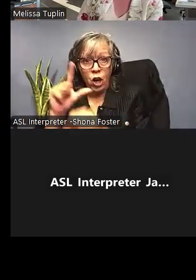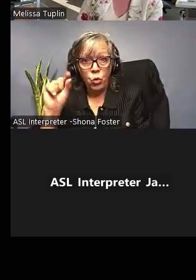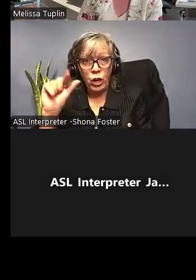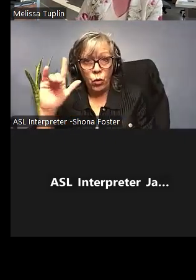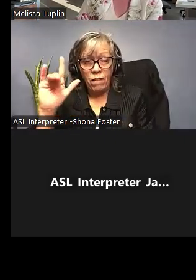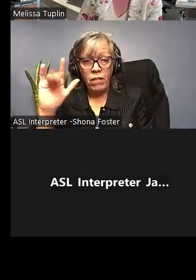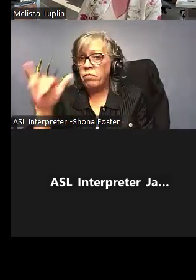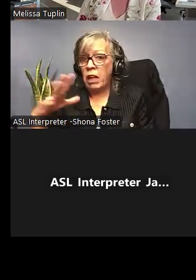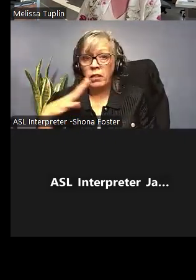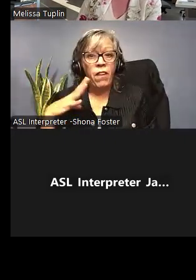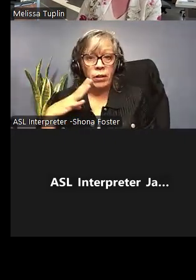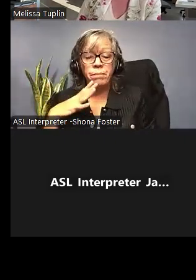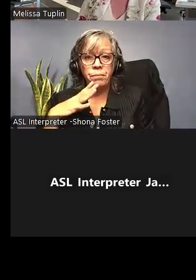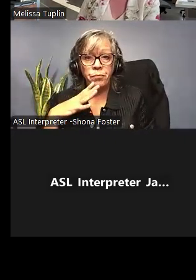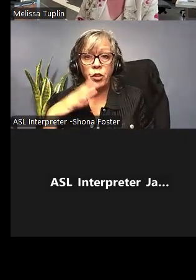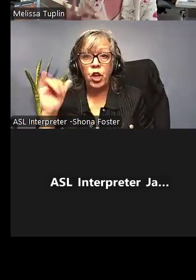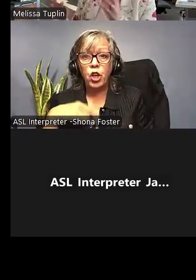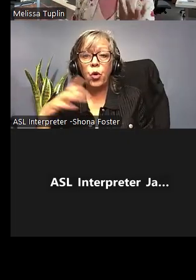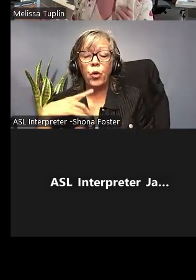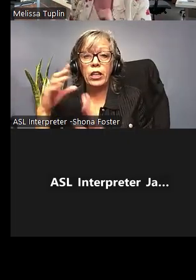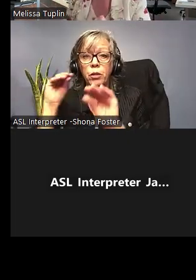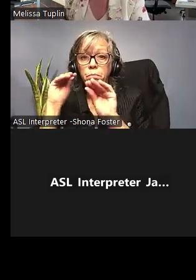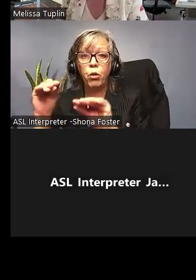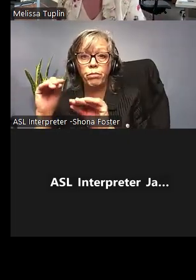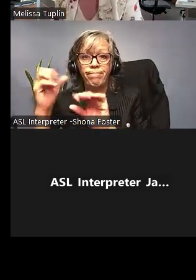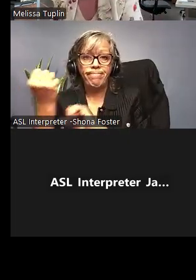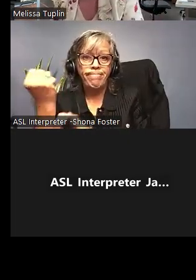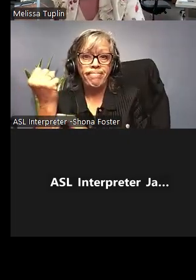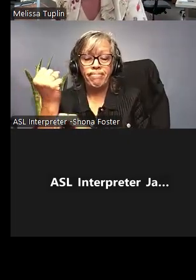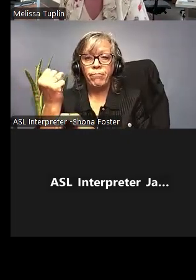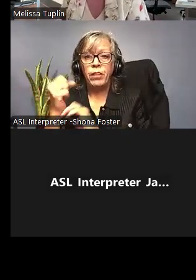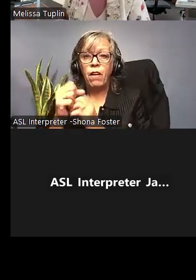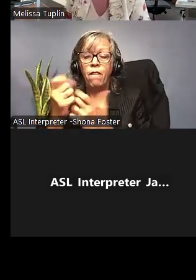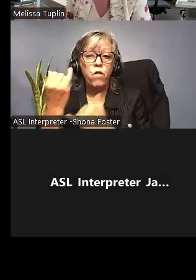that's fine, you can just enter a placeholder. So for example, if you are an organization that gives